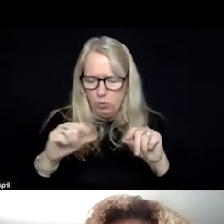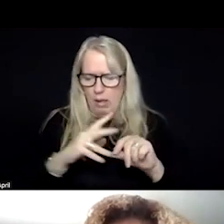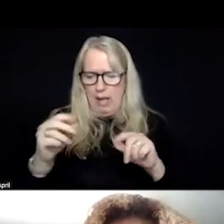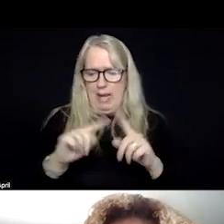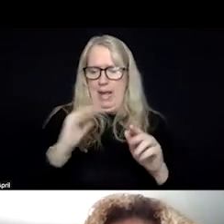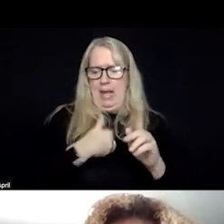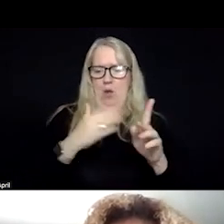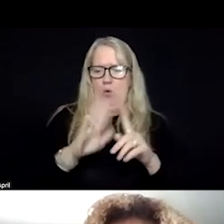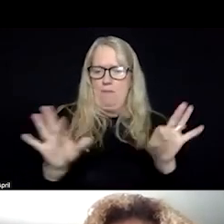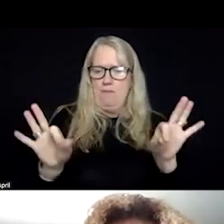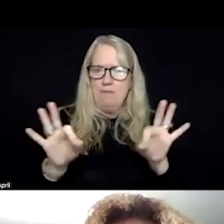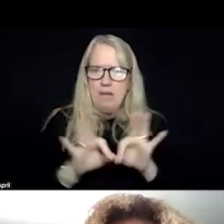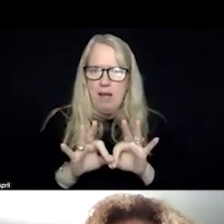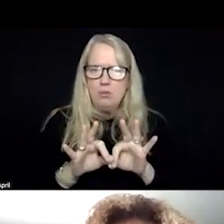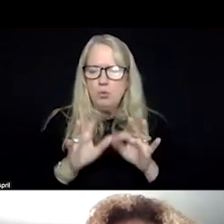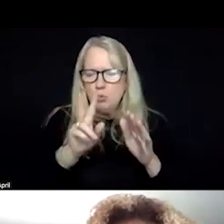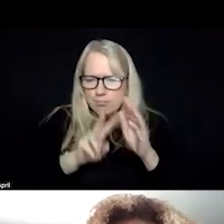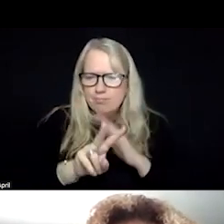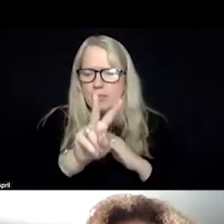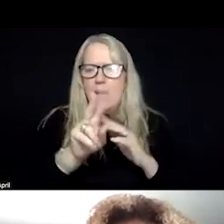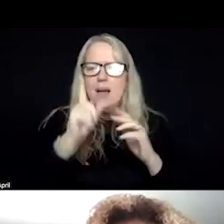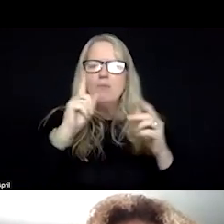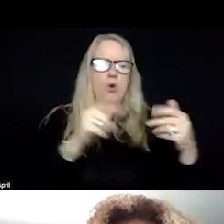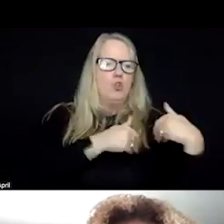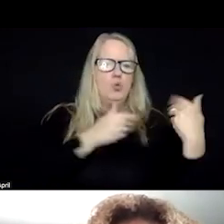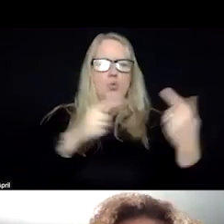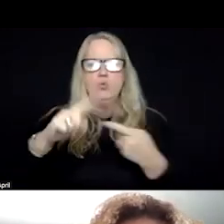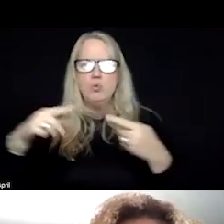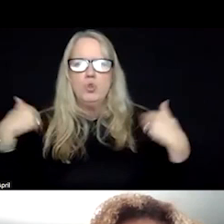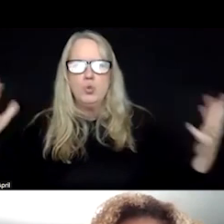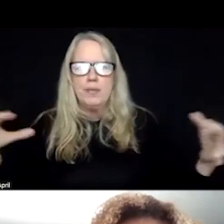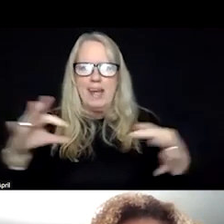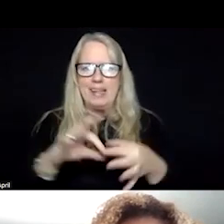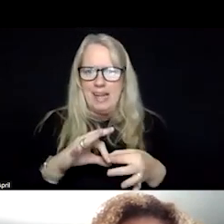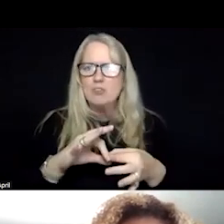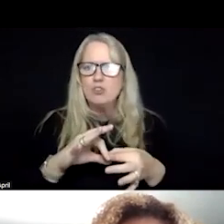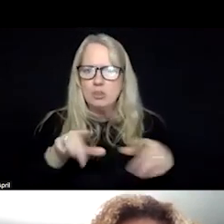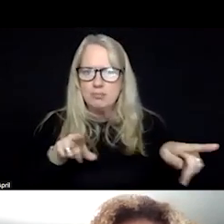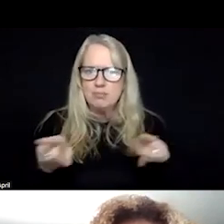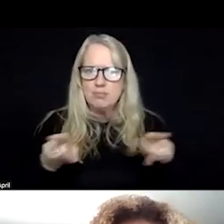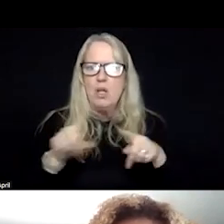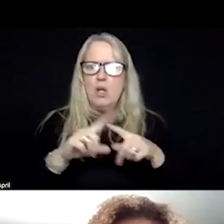INSIGHT OF YOUTH TO YOUTH CONNECTION AND THE IMPACT THAT HAS FOR FOLKS WHAT ARE STRUGGLING.